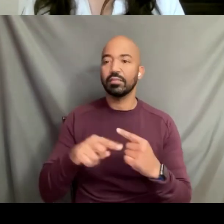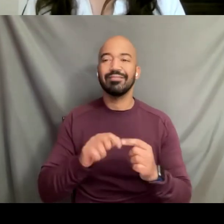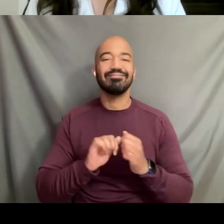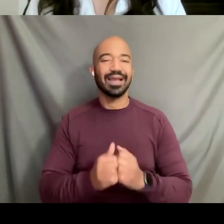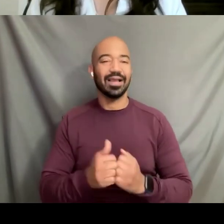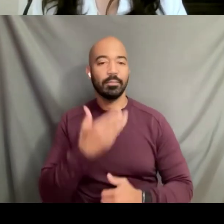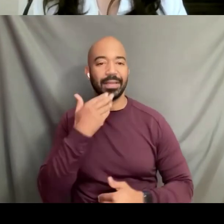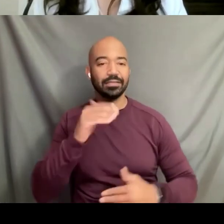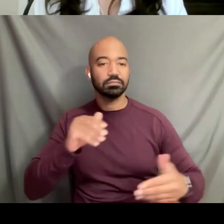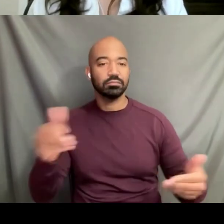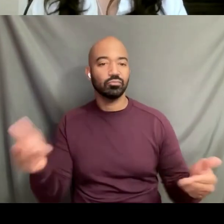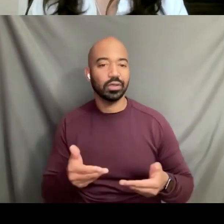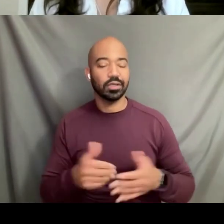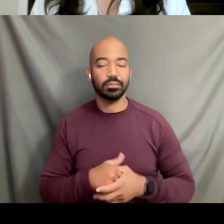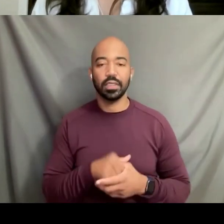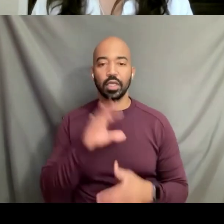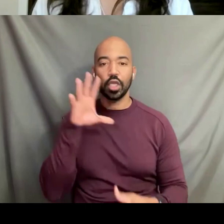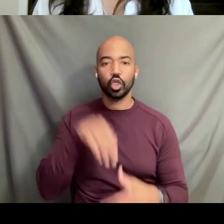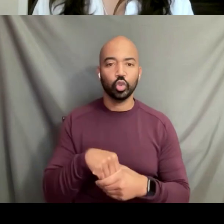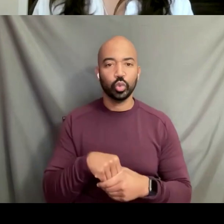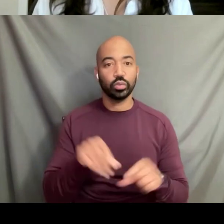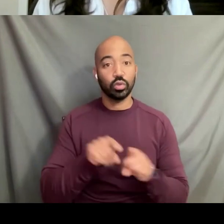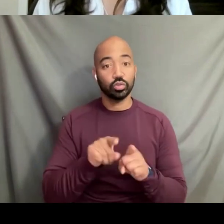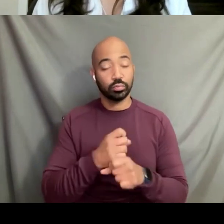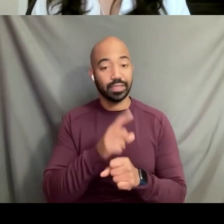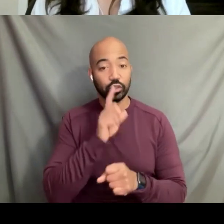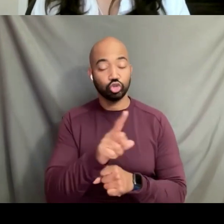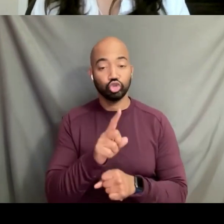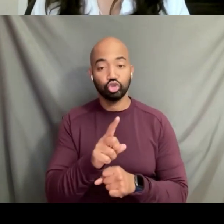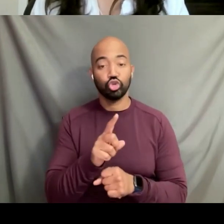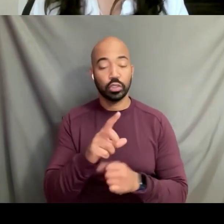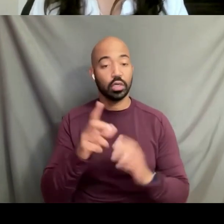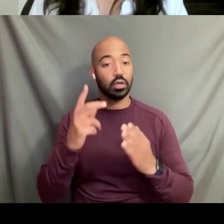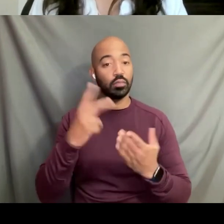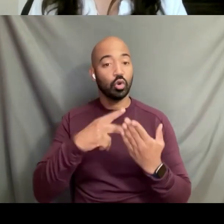include and make their programs more accessible to international students with disabilities